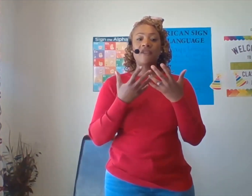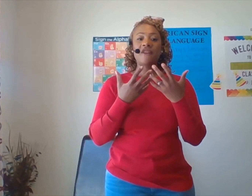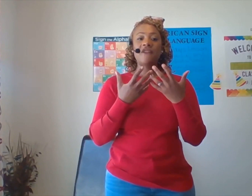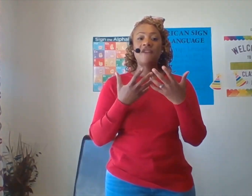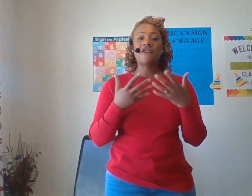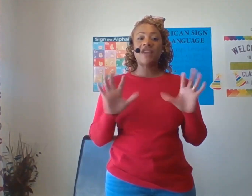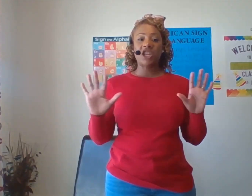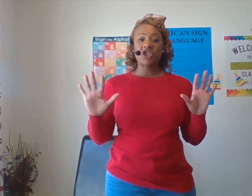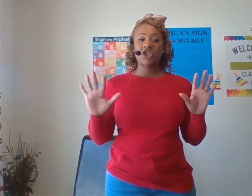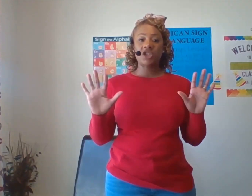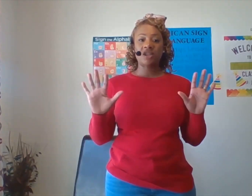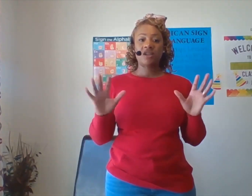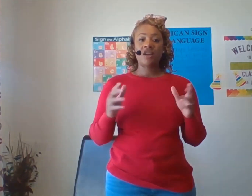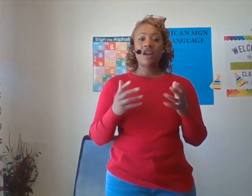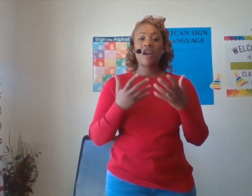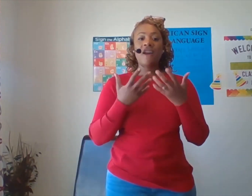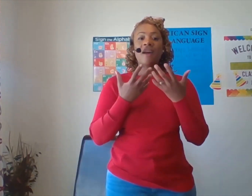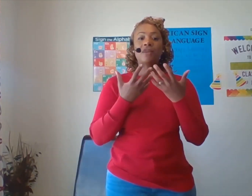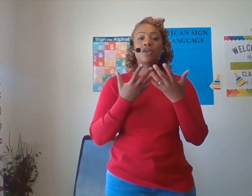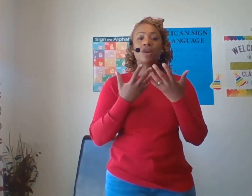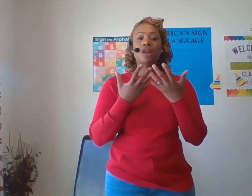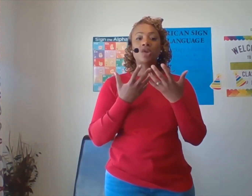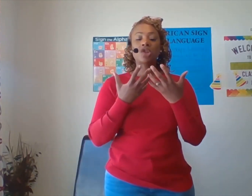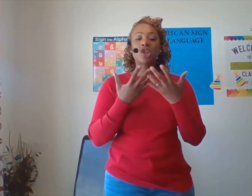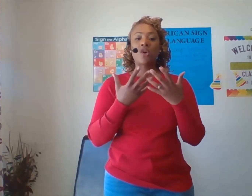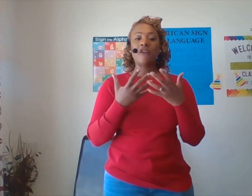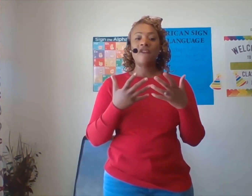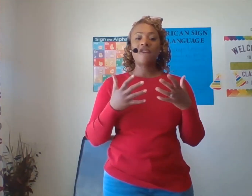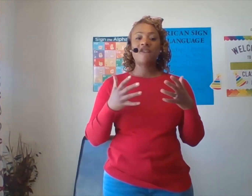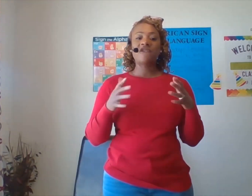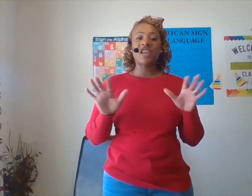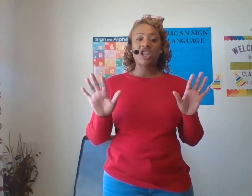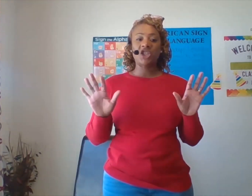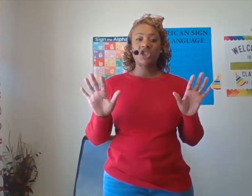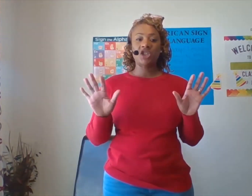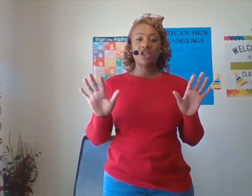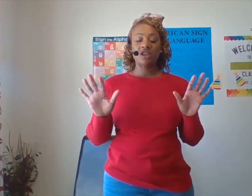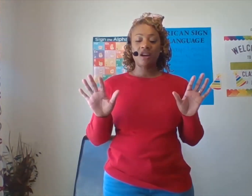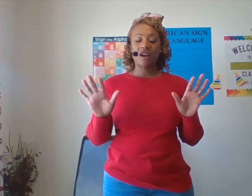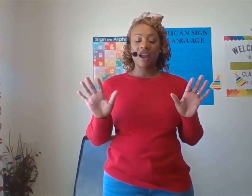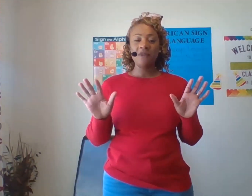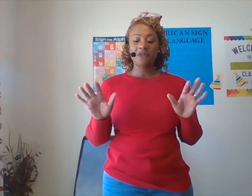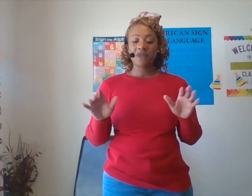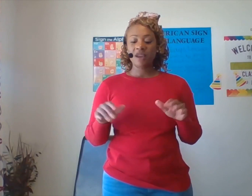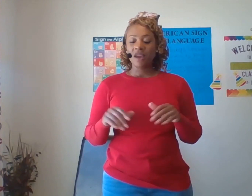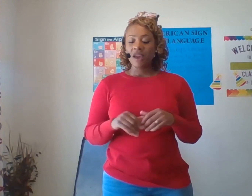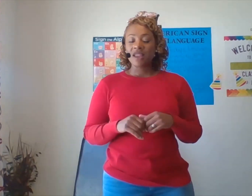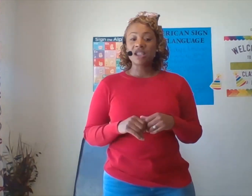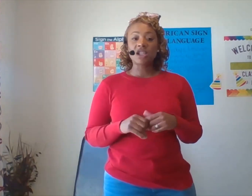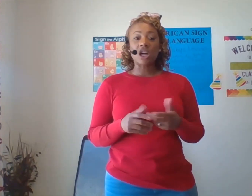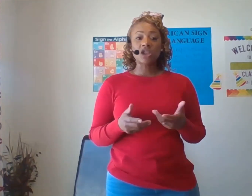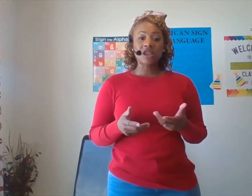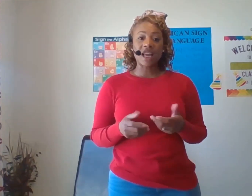finished I'm gonna do it a little slower finished all right this is also the sign